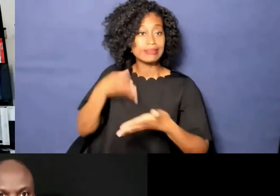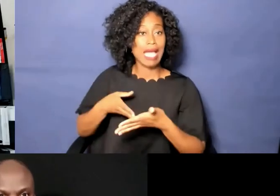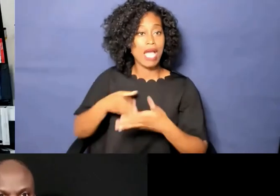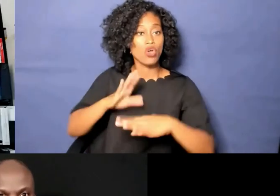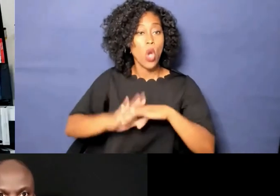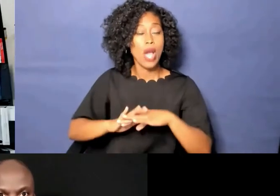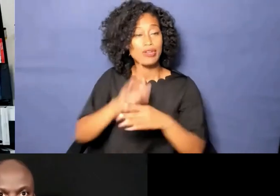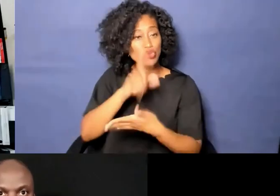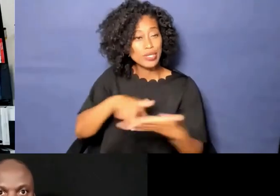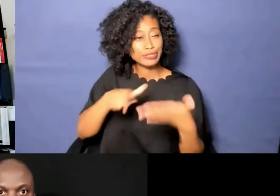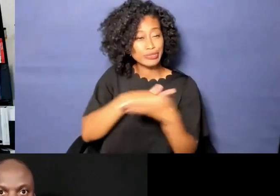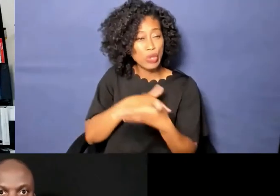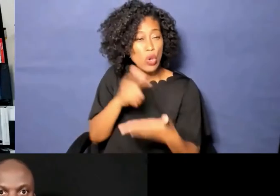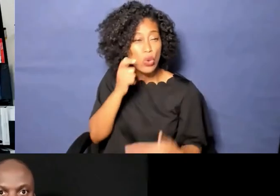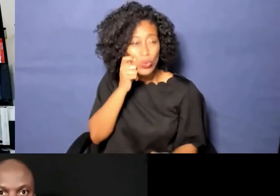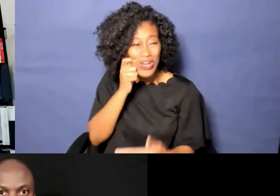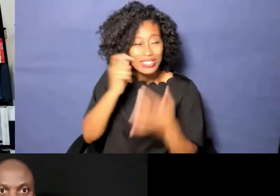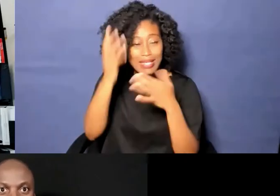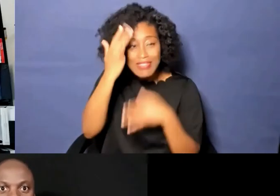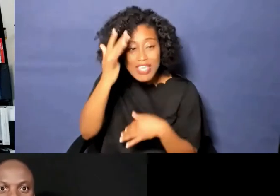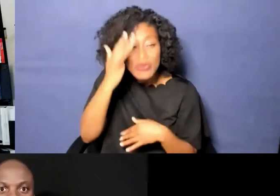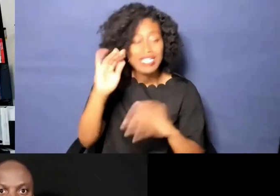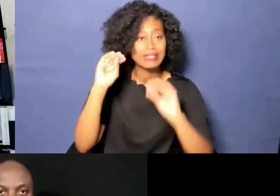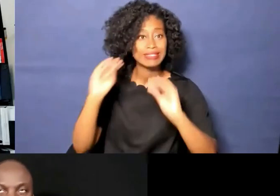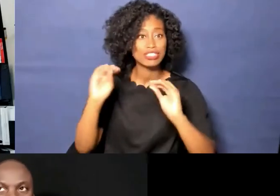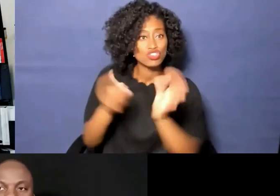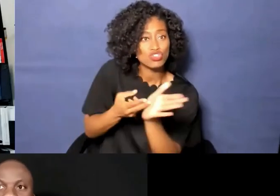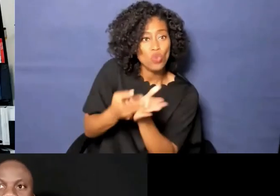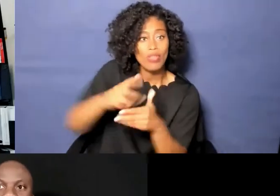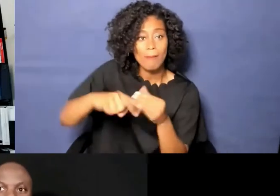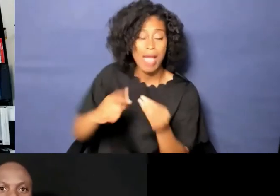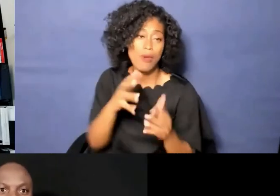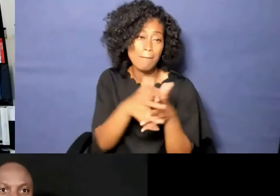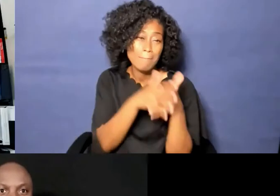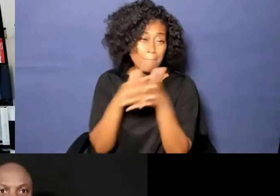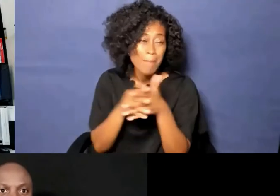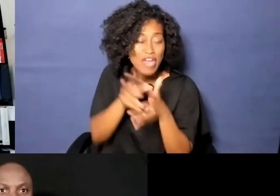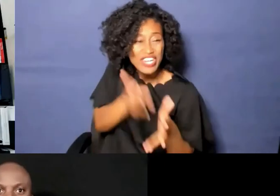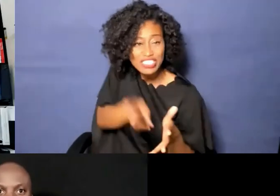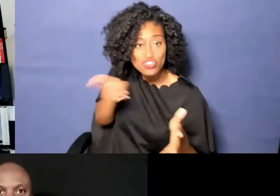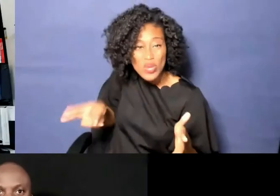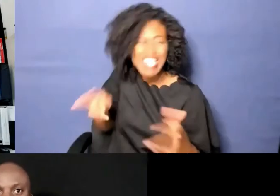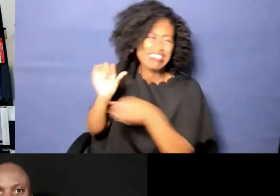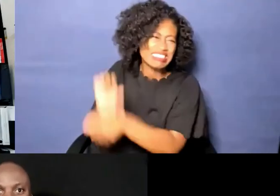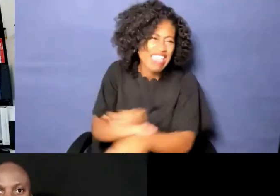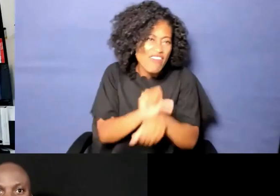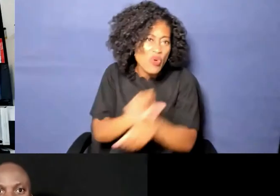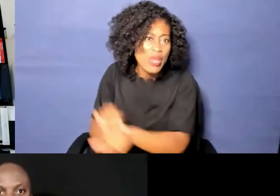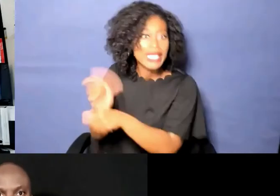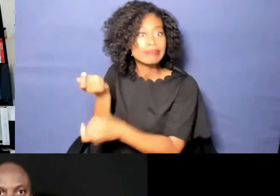truth about America's racial history and so on. And what are the larger threats to our democracy?